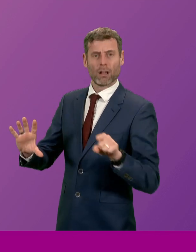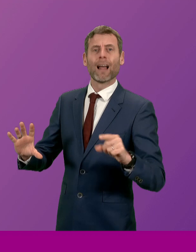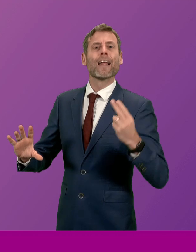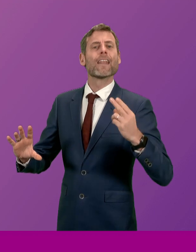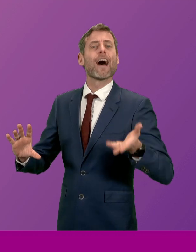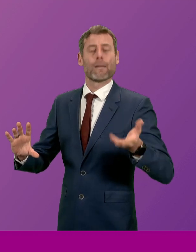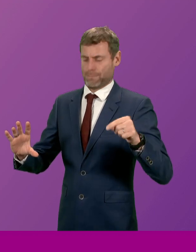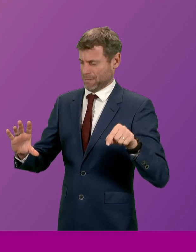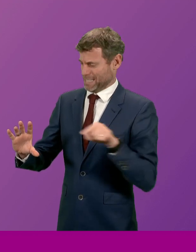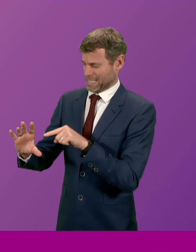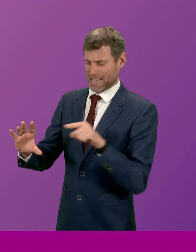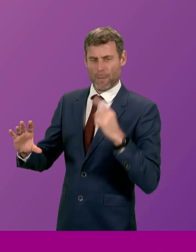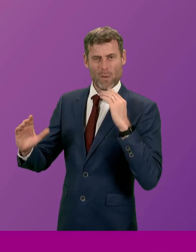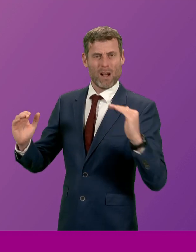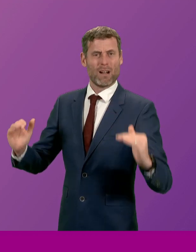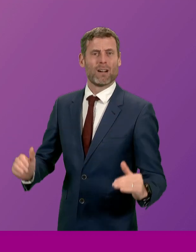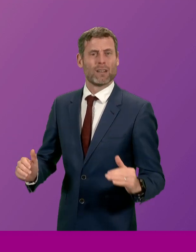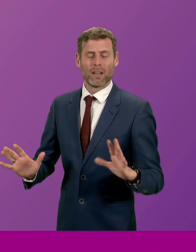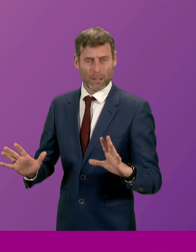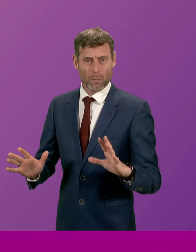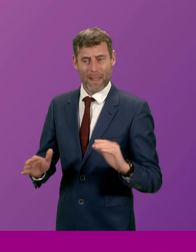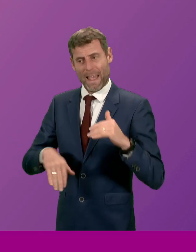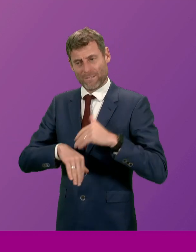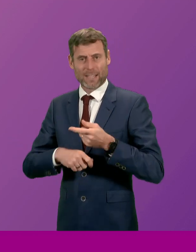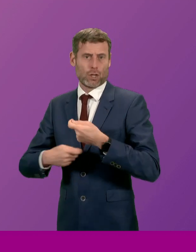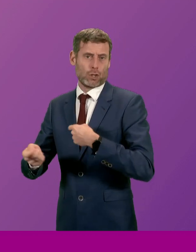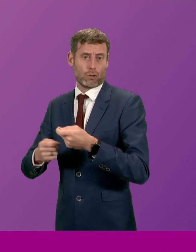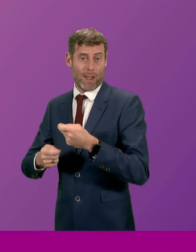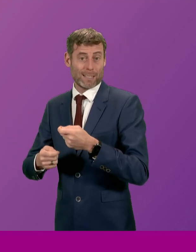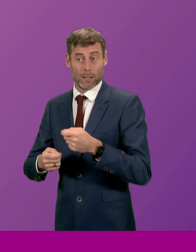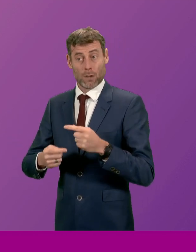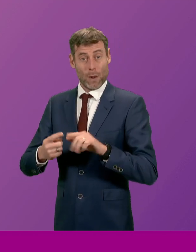including in the new distilleries in the south of Scotland and, indeed, across wider Scotland?